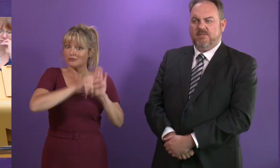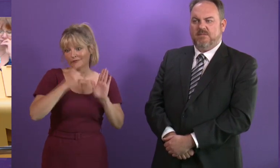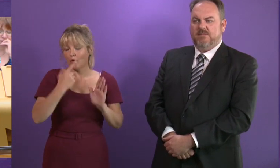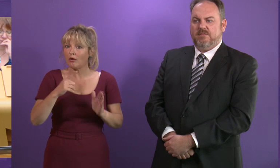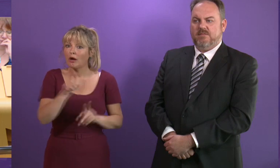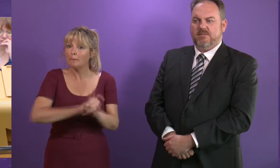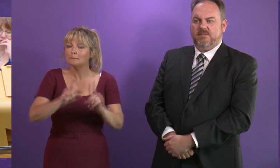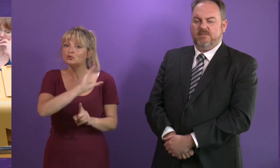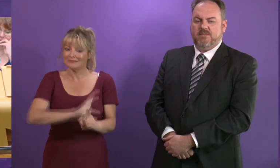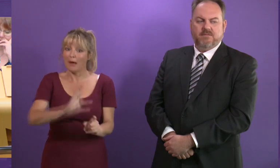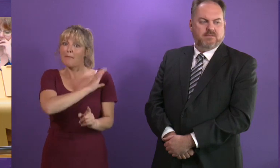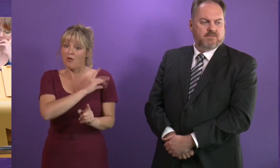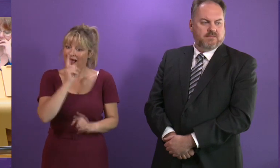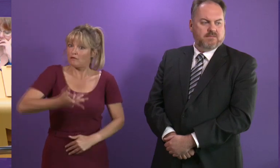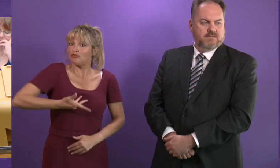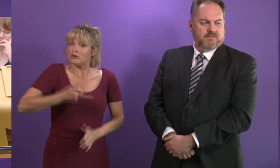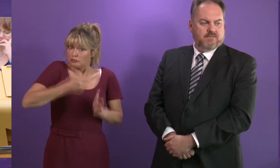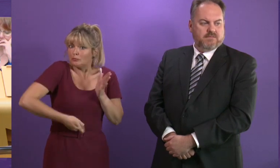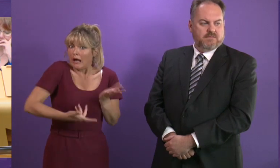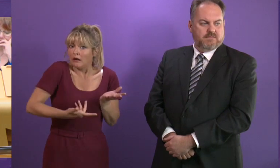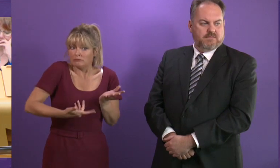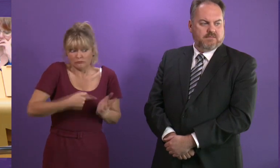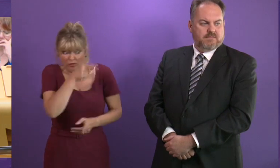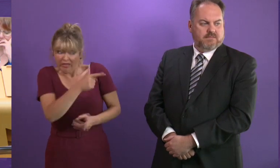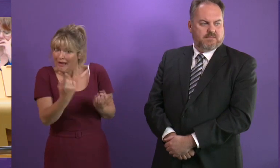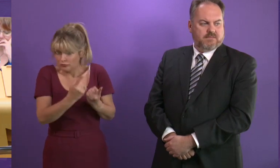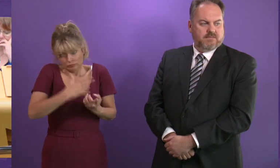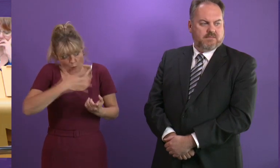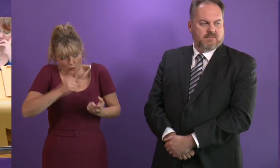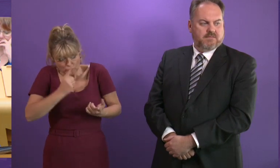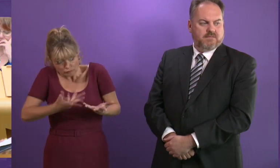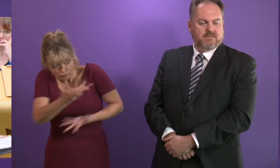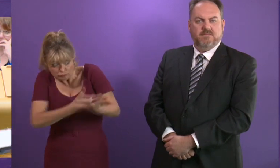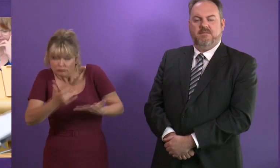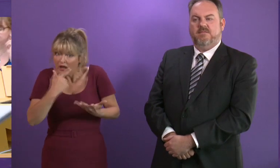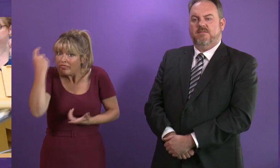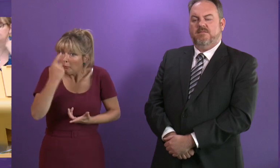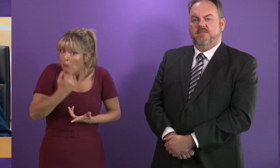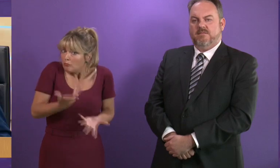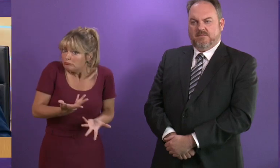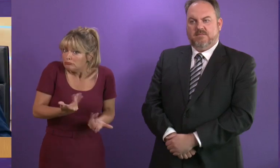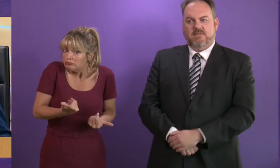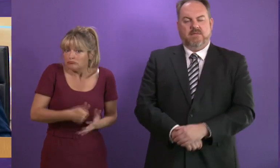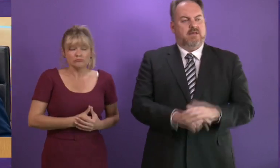those issues should always be discussed and considered carefully. Northern Isles Ferries Contract Liam McArthur (Orkney Islands) (LD):